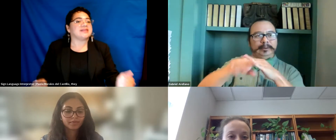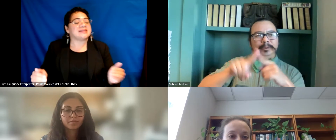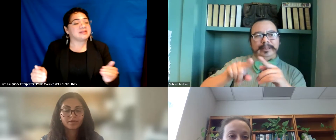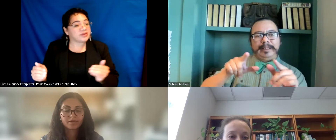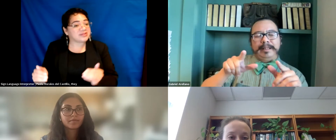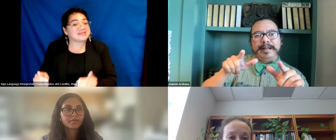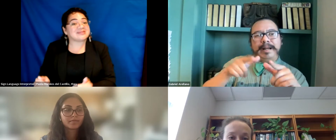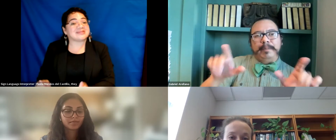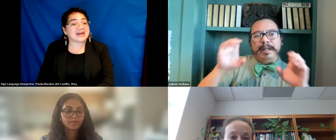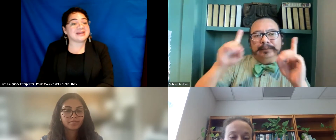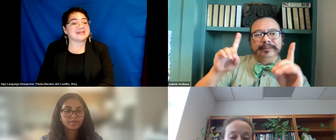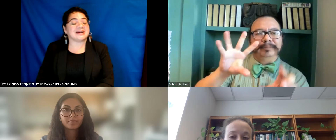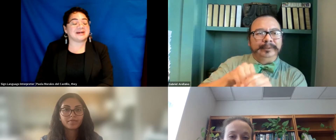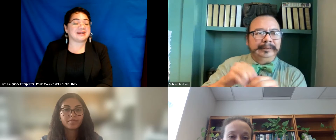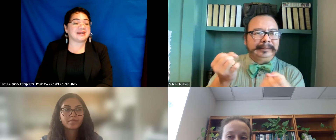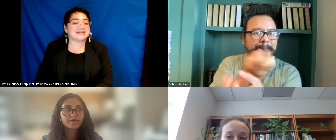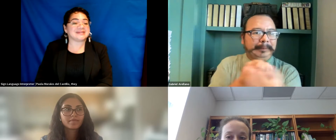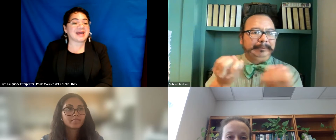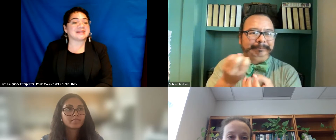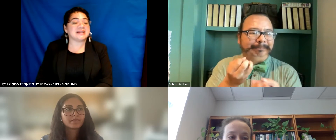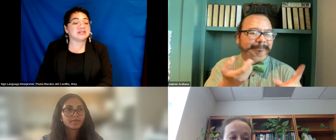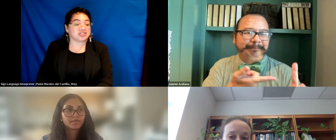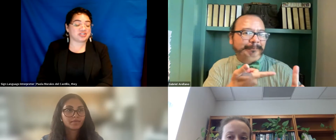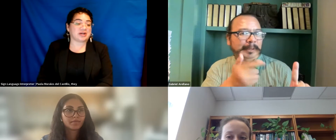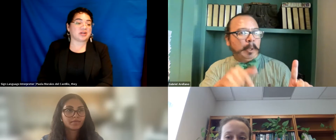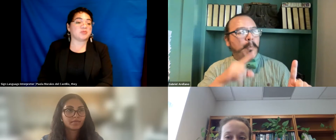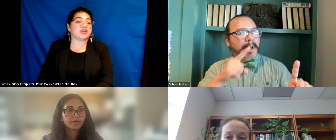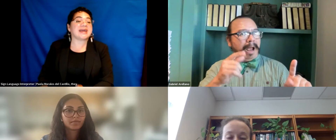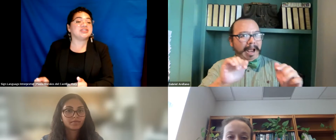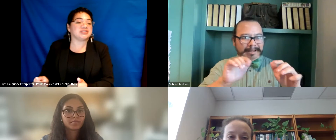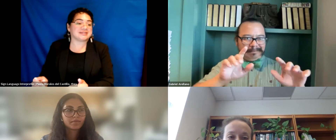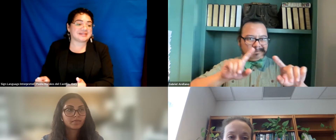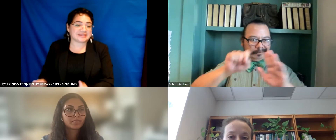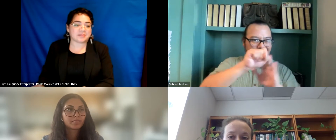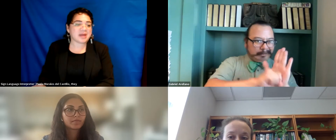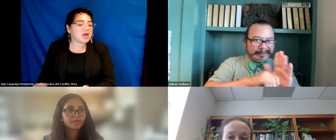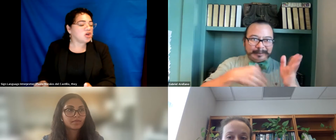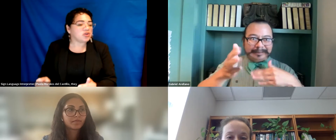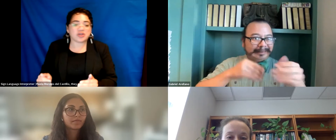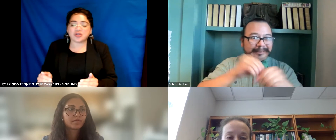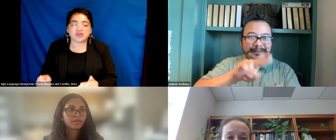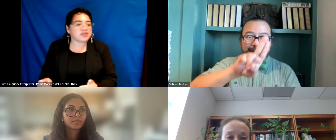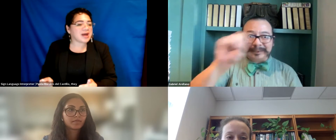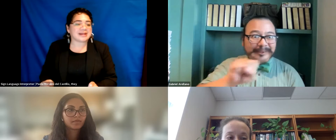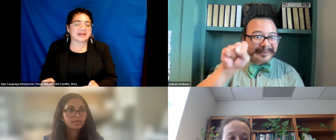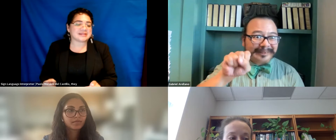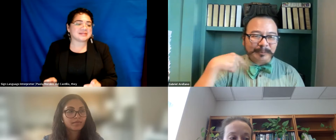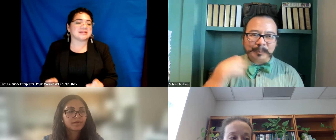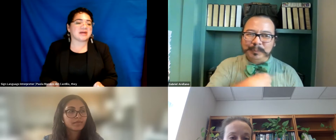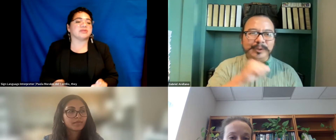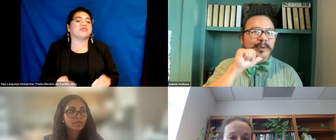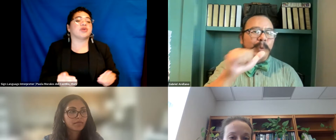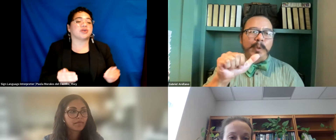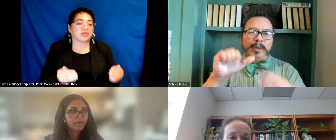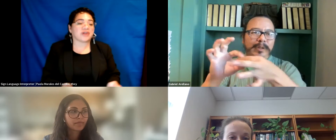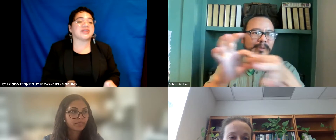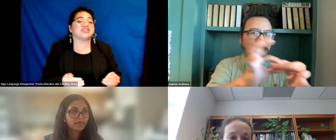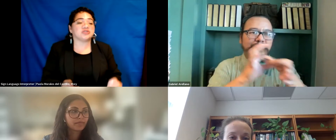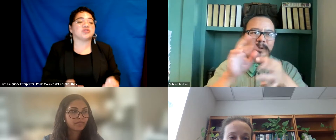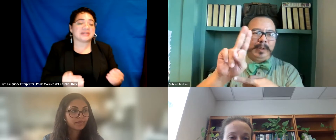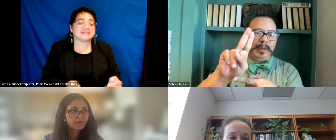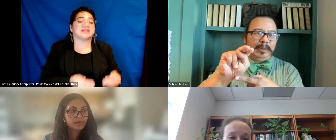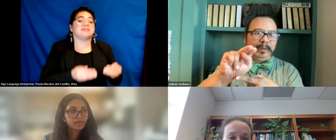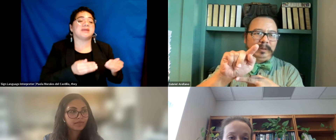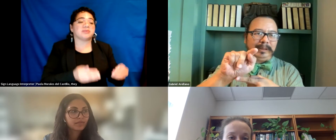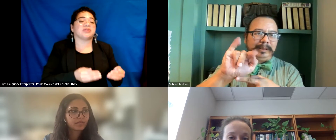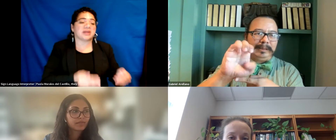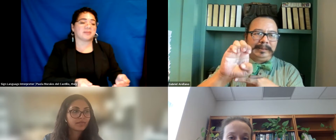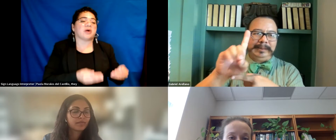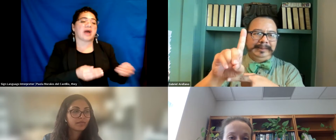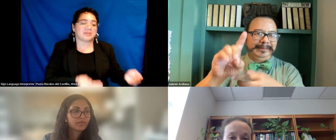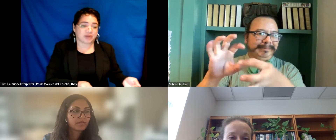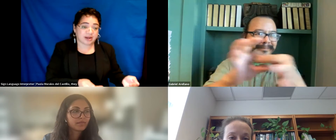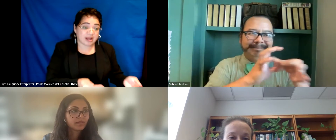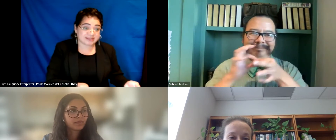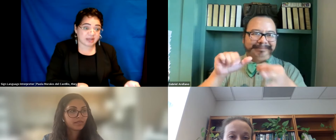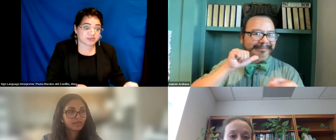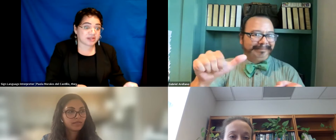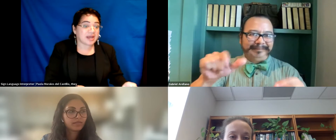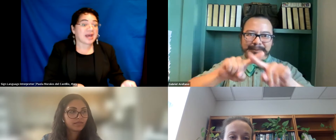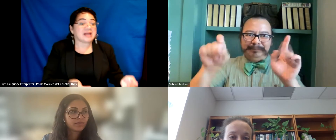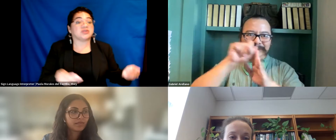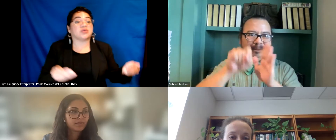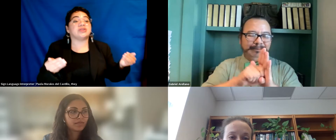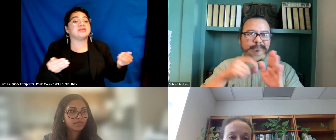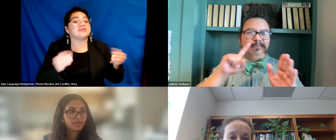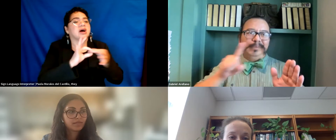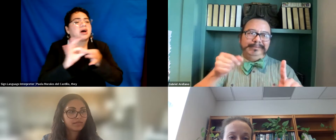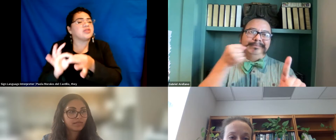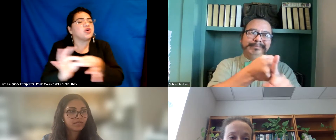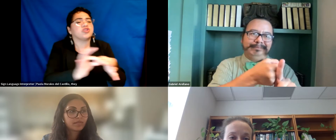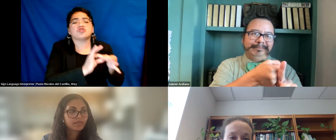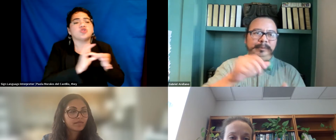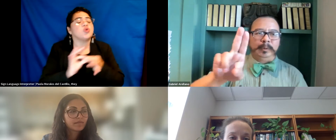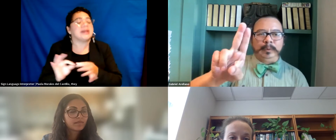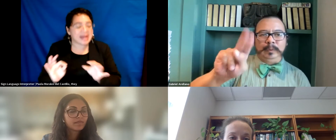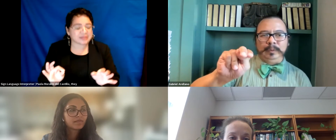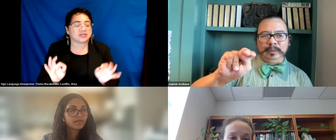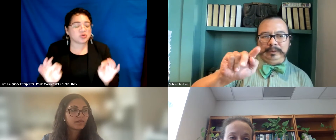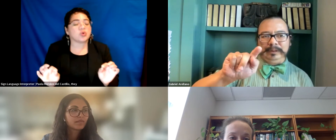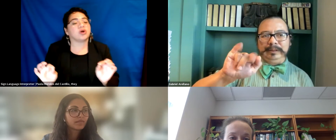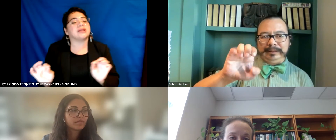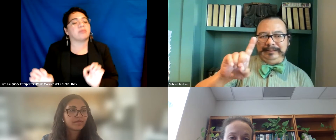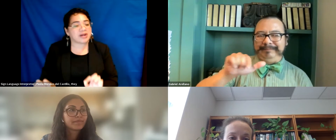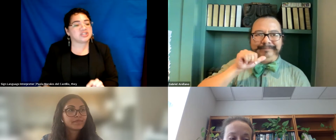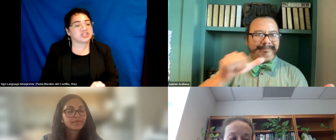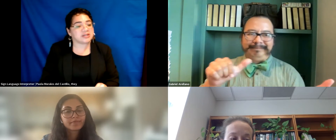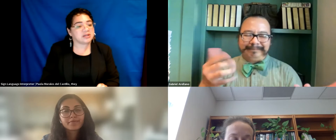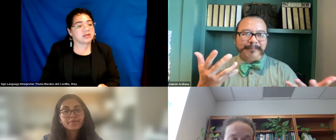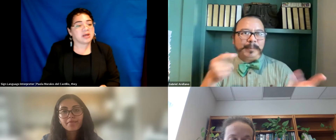Sign Language Interpreter | Paola Morales del Castillo, they: Then, with this signed uh exact English uh communication system, you, you're not getting to the level of critical thought that children need to be able to think about abstract concepts. And so these uh there There's no connect. There's no collaboration.